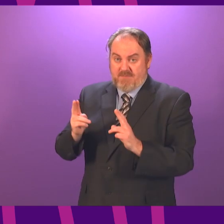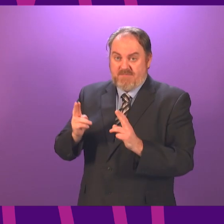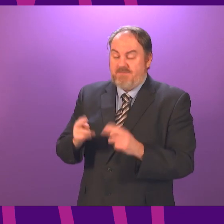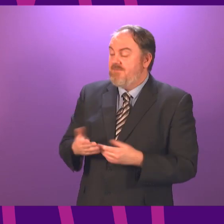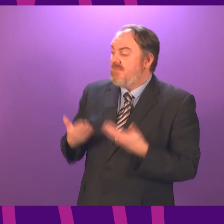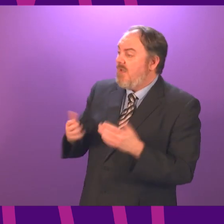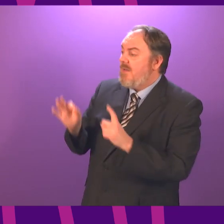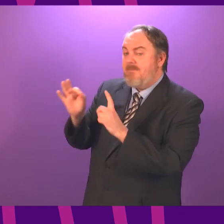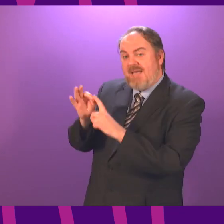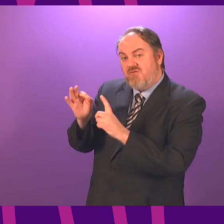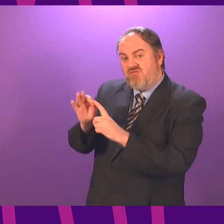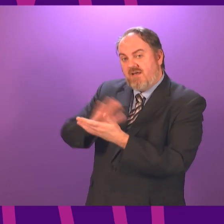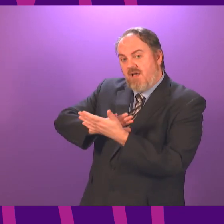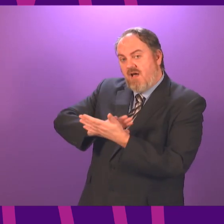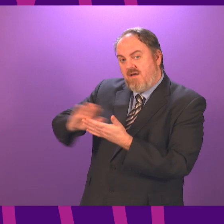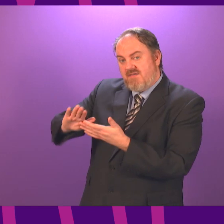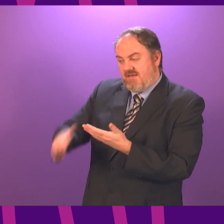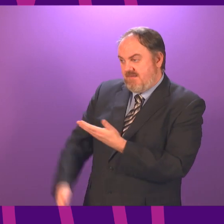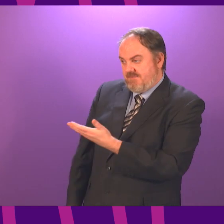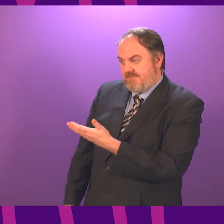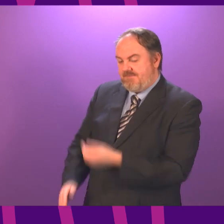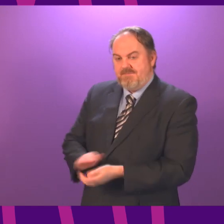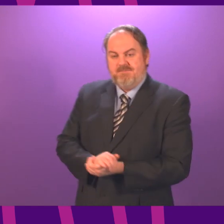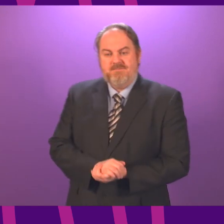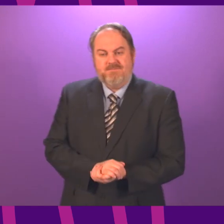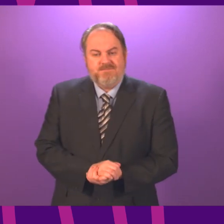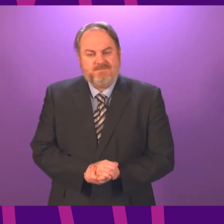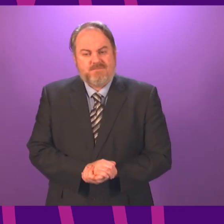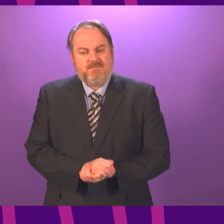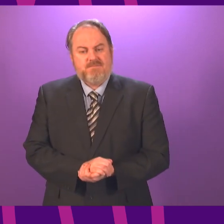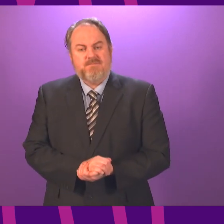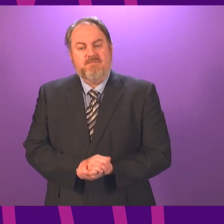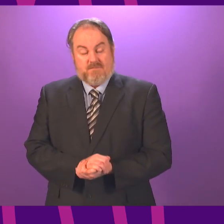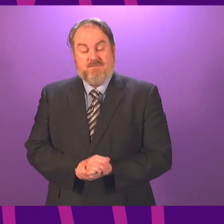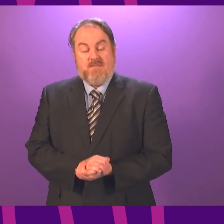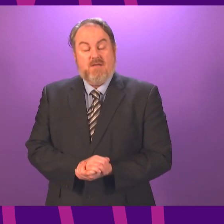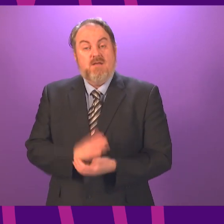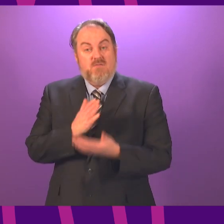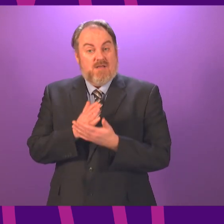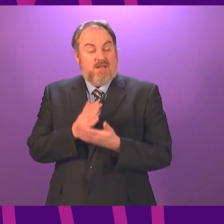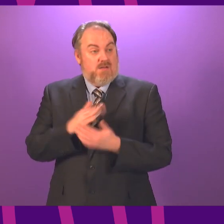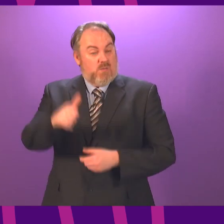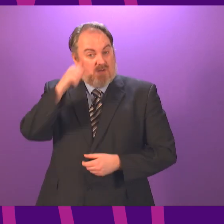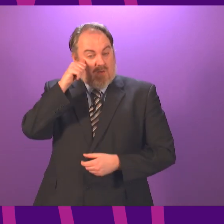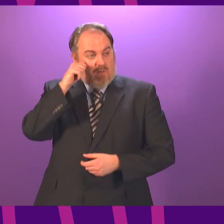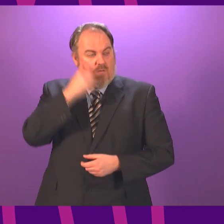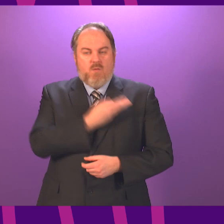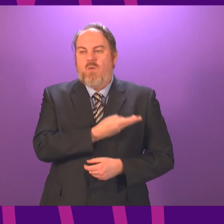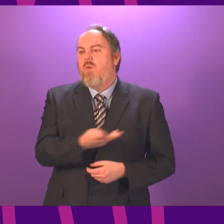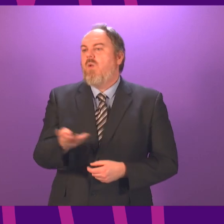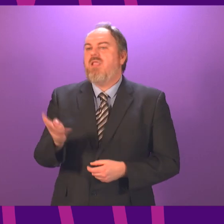Patrick Harvie (Glasgow) (Green): Every one of us wants this to be over. We